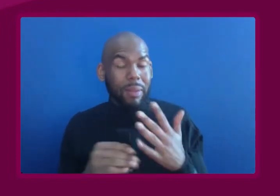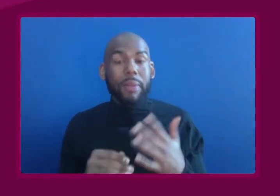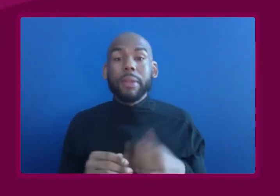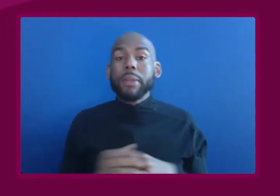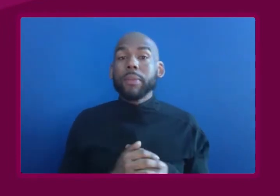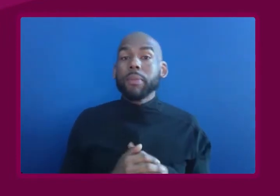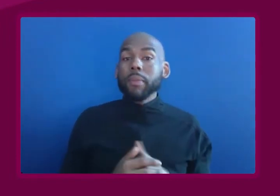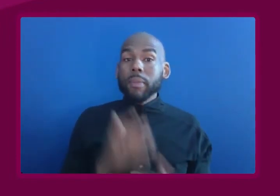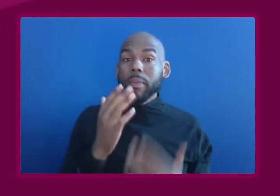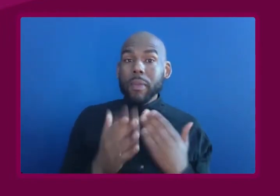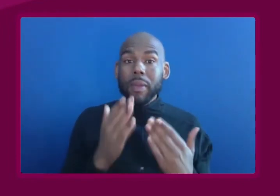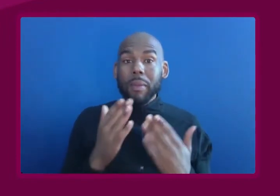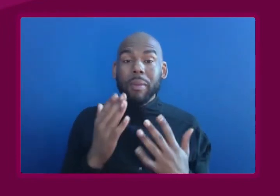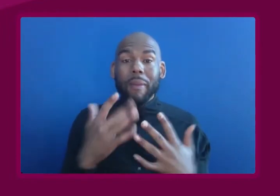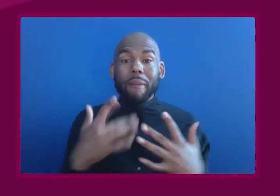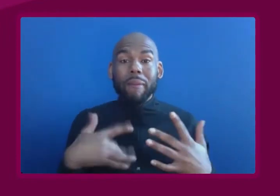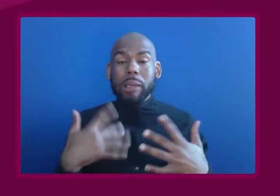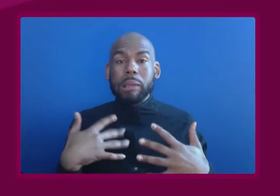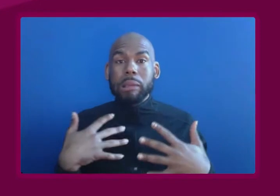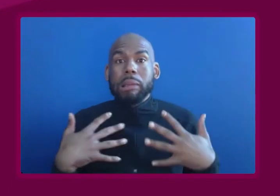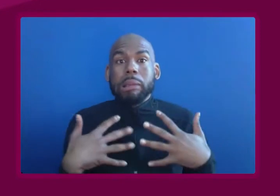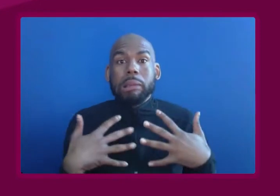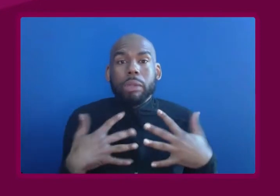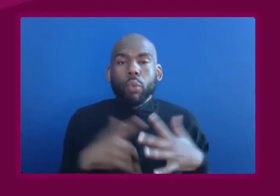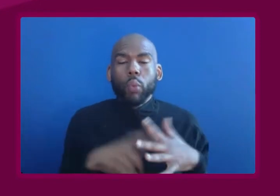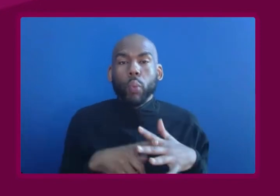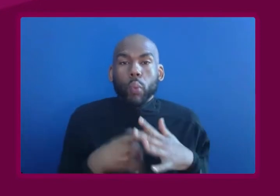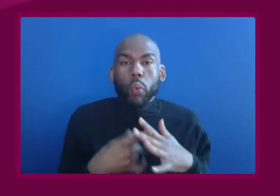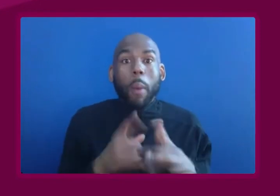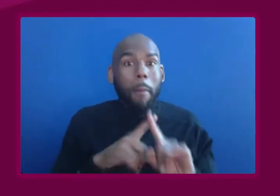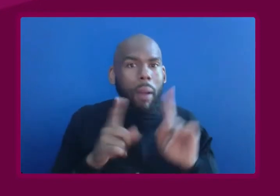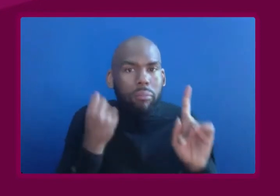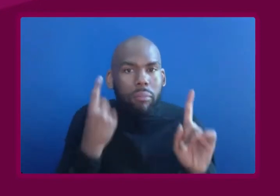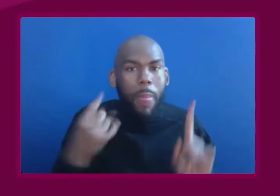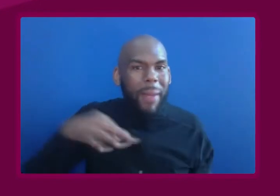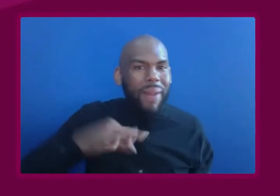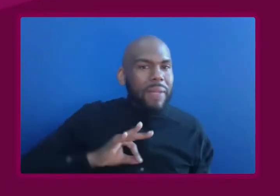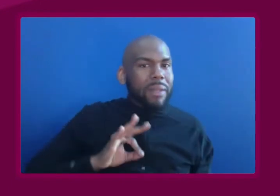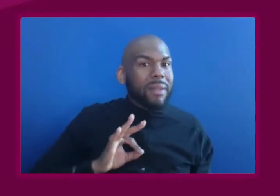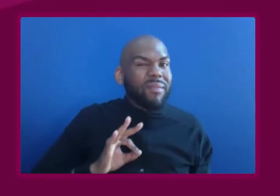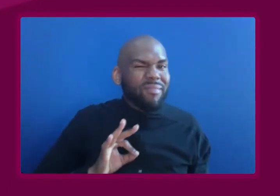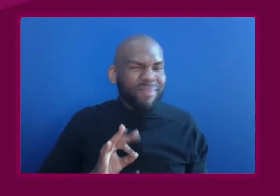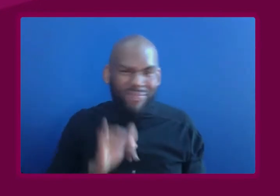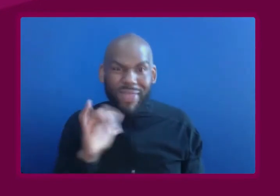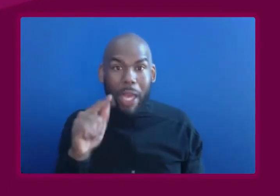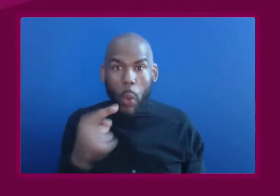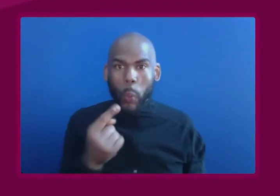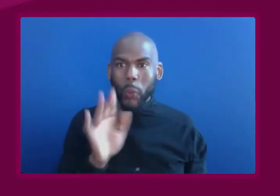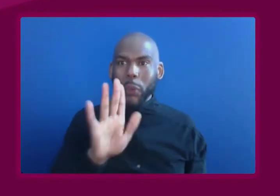And while it may be daunting to start the benefits, not only for how your employees